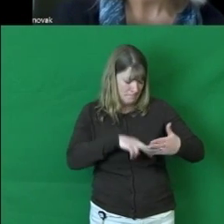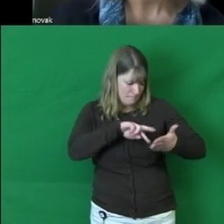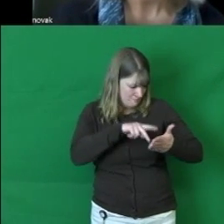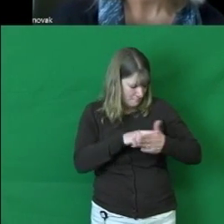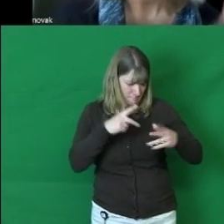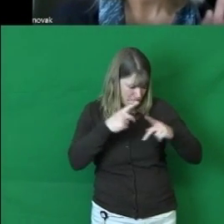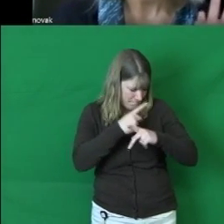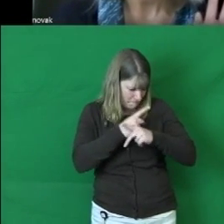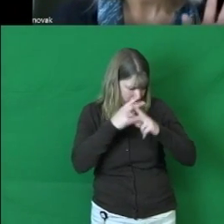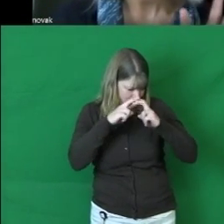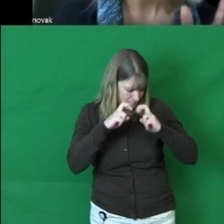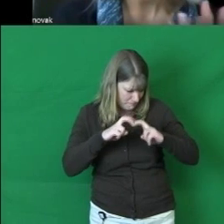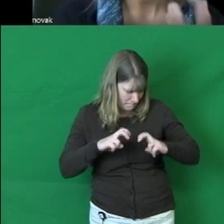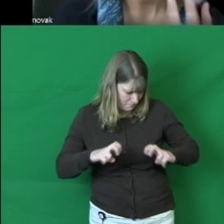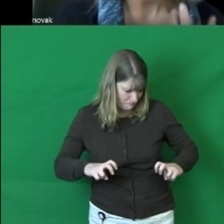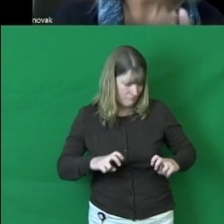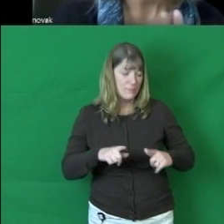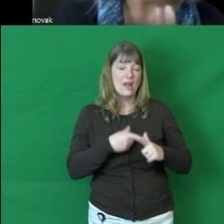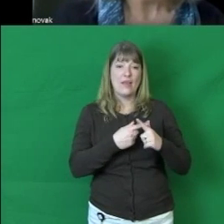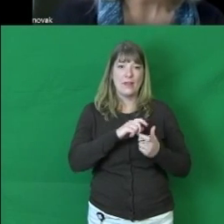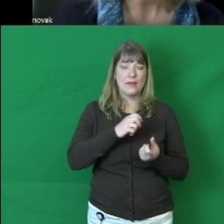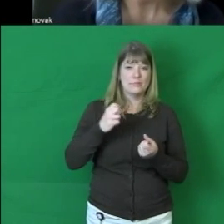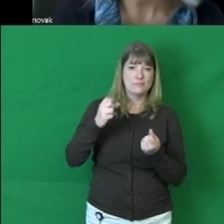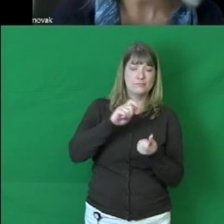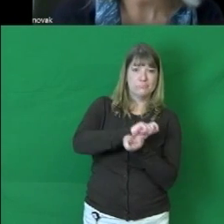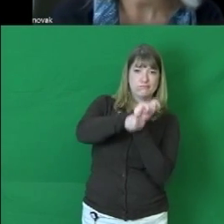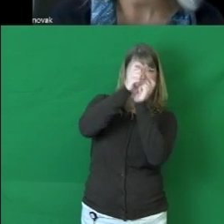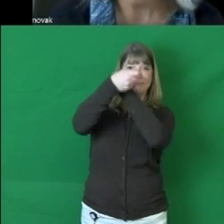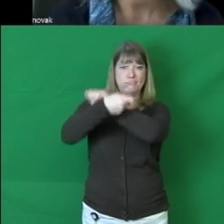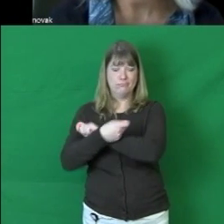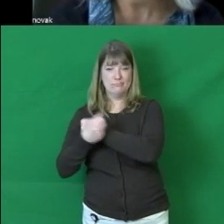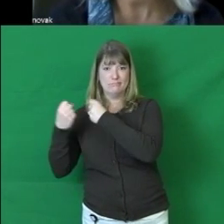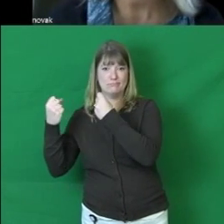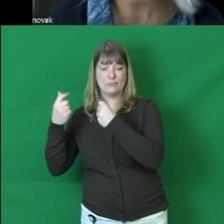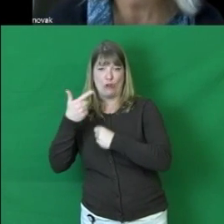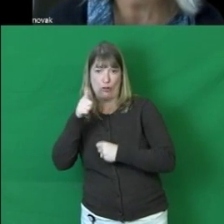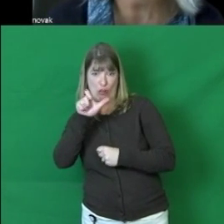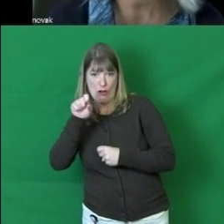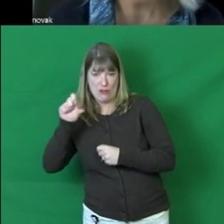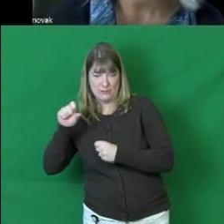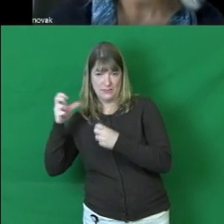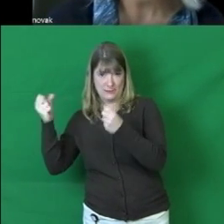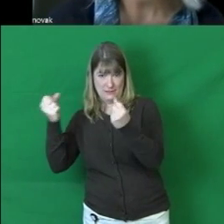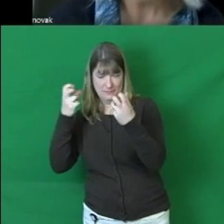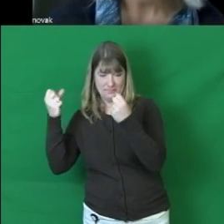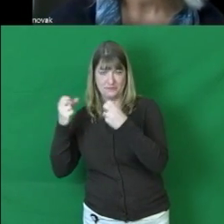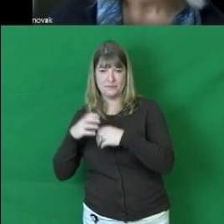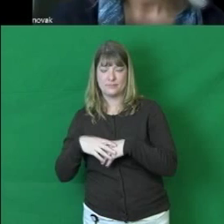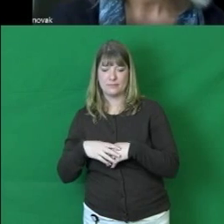was, and then we created an ASL gloss to the Star Spangled Banner.